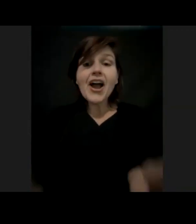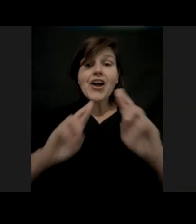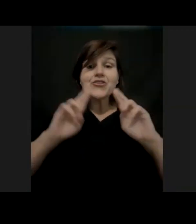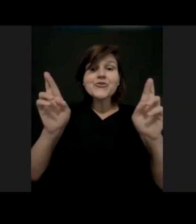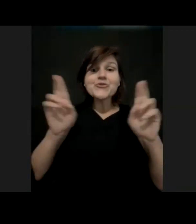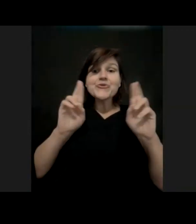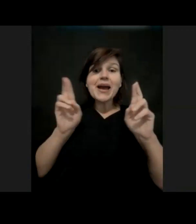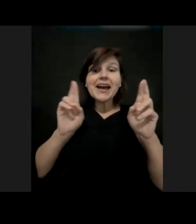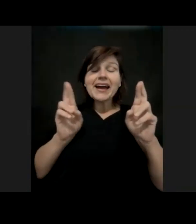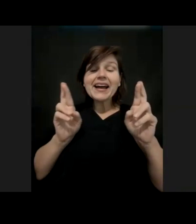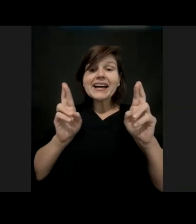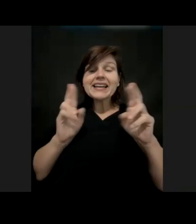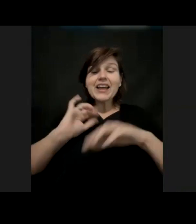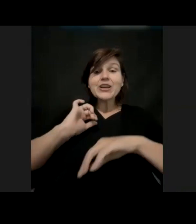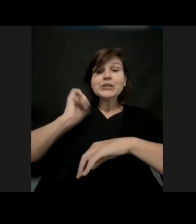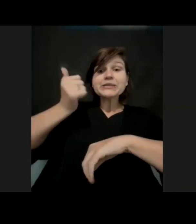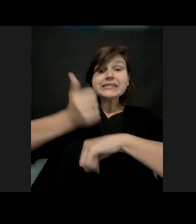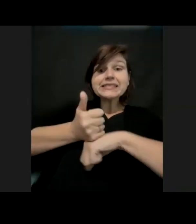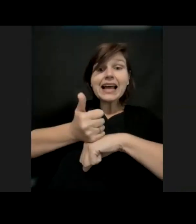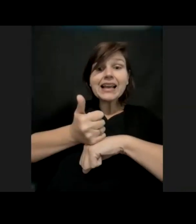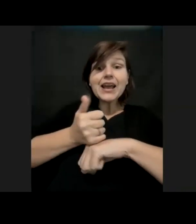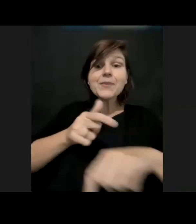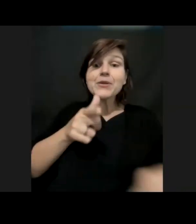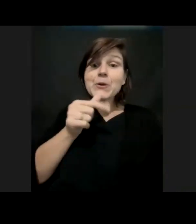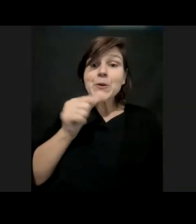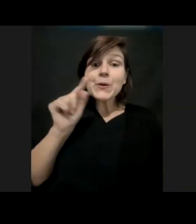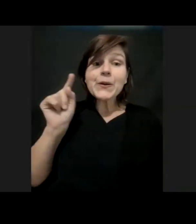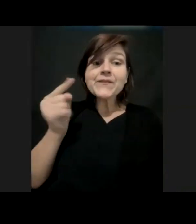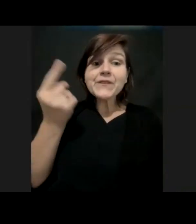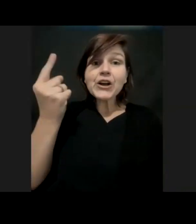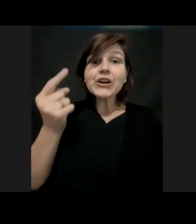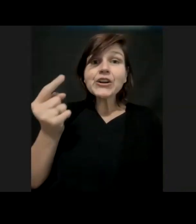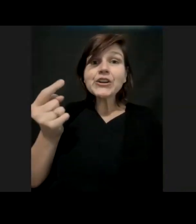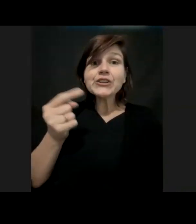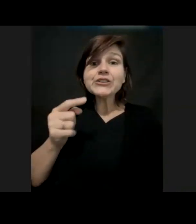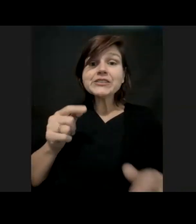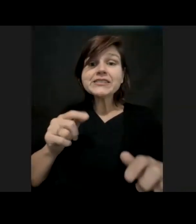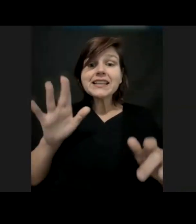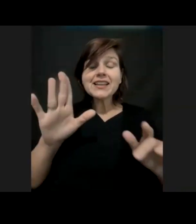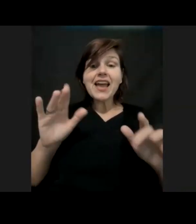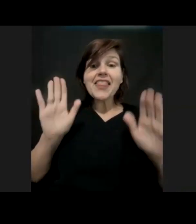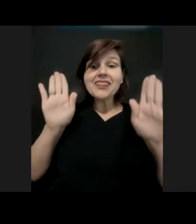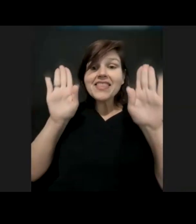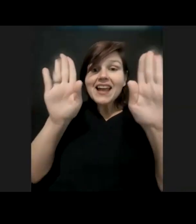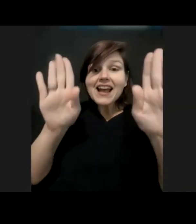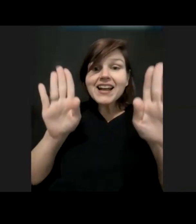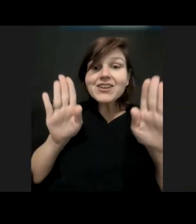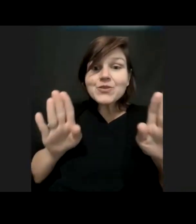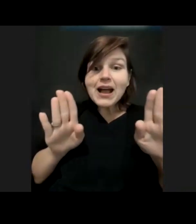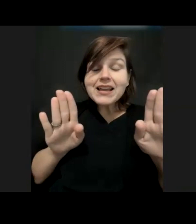Let's see who's coming first! It's only the incredible, amazing…